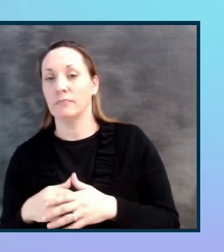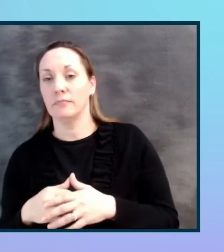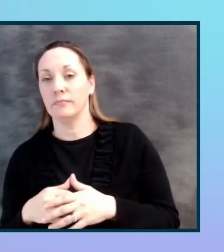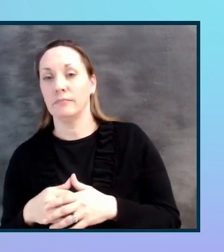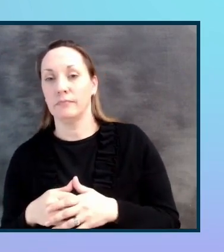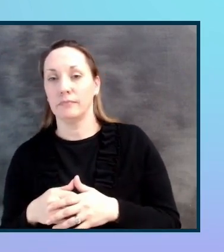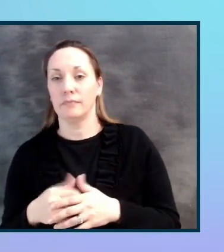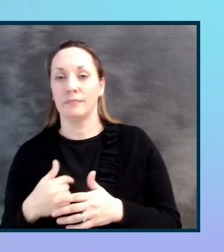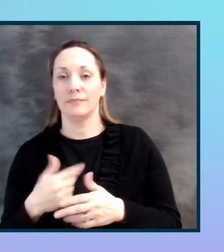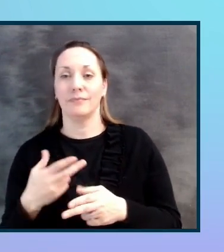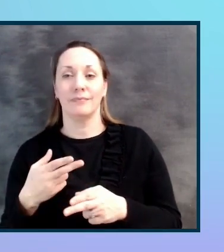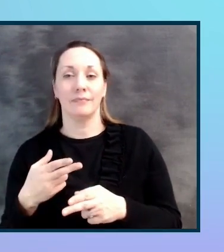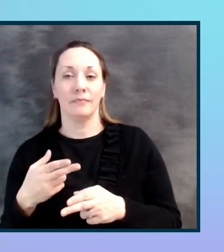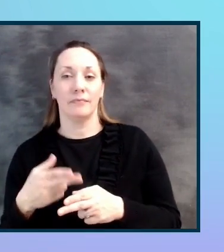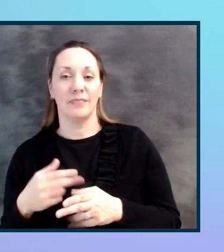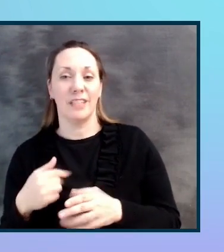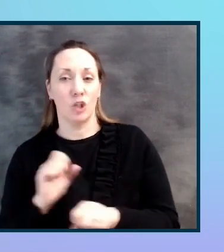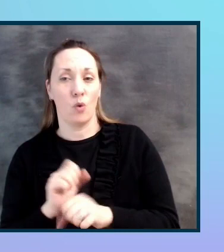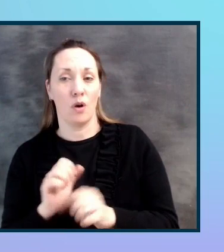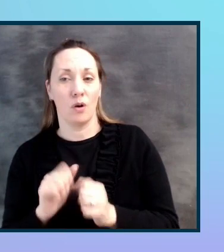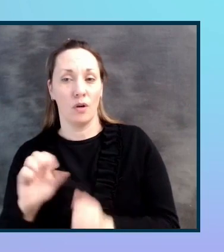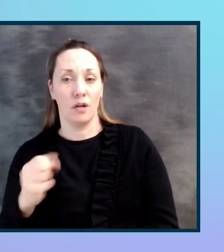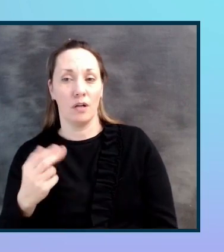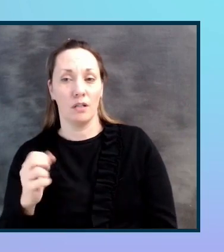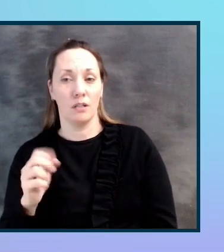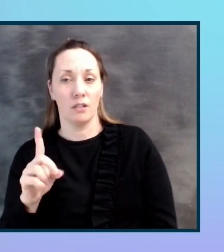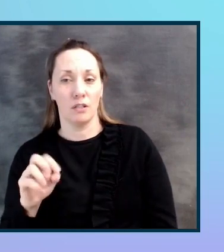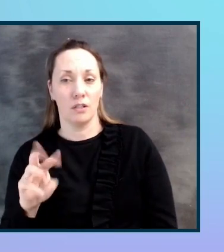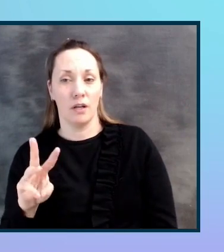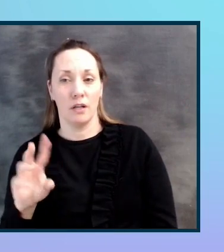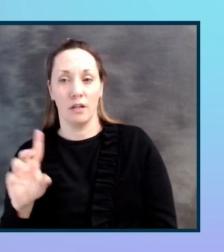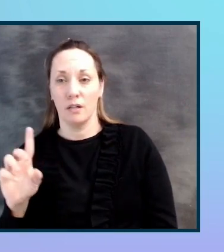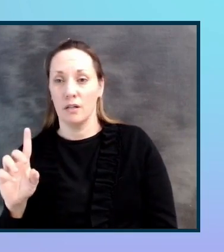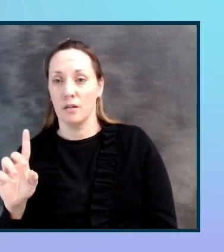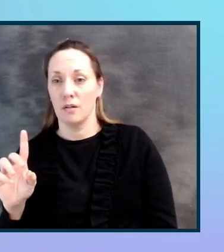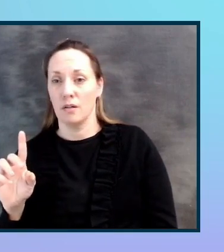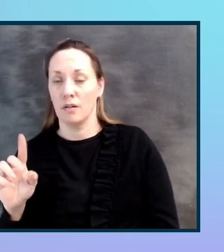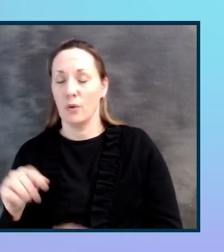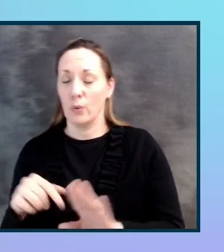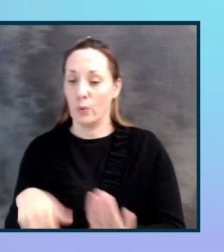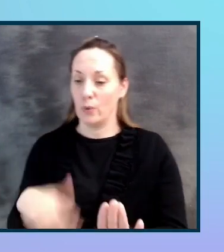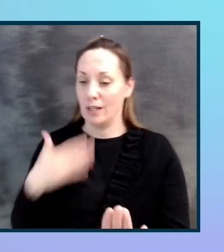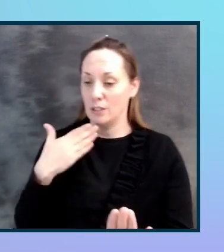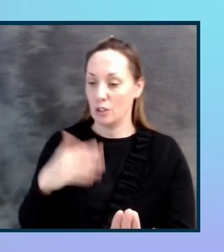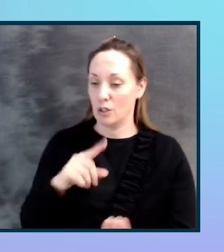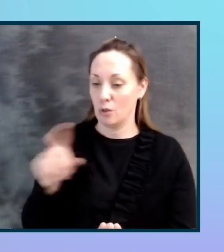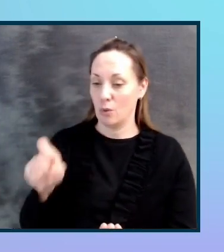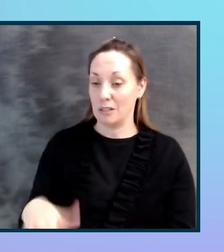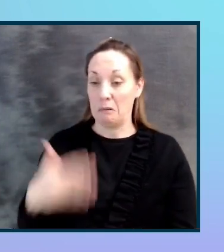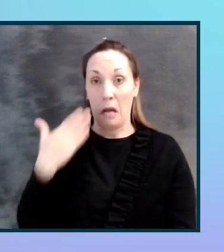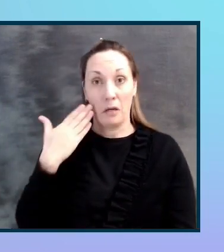I call it . Does it work with Shadow DOM is the question. Ooh, that's a good question, I honestly don't know.